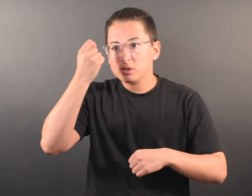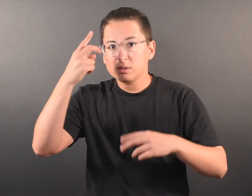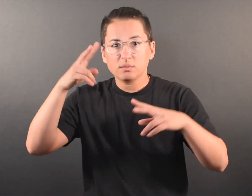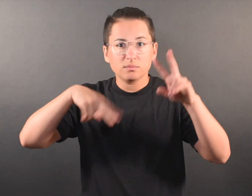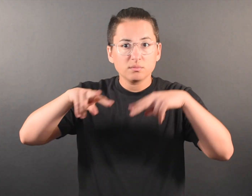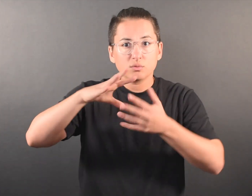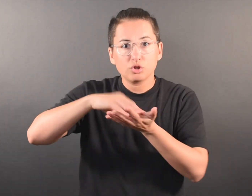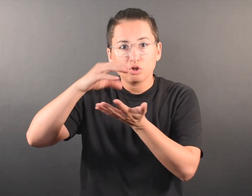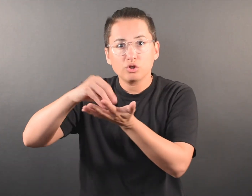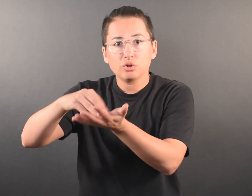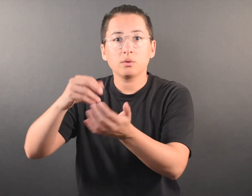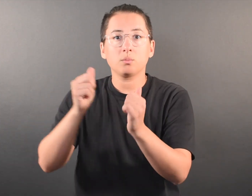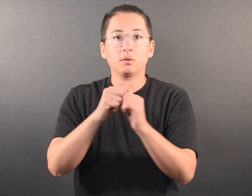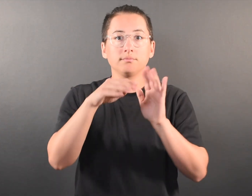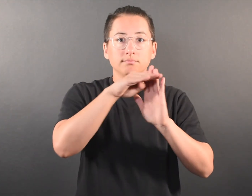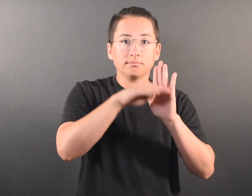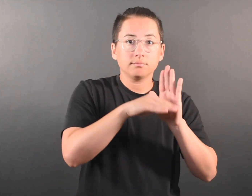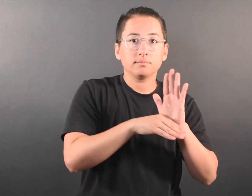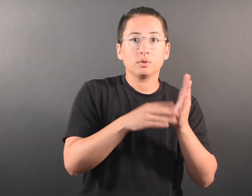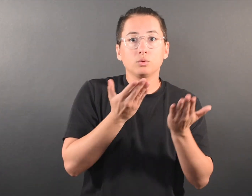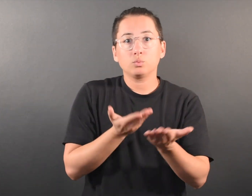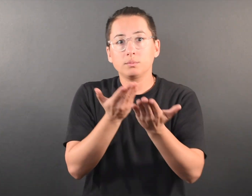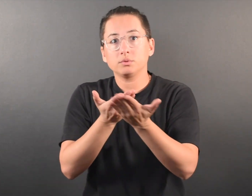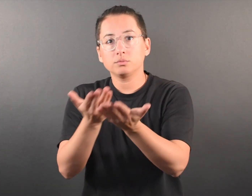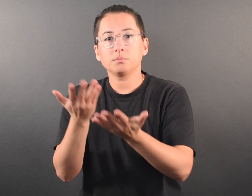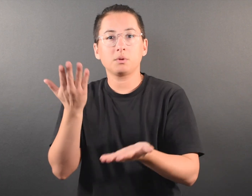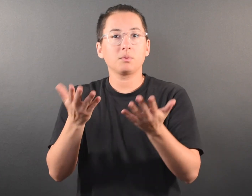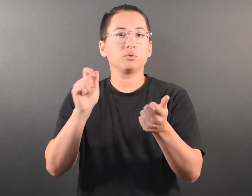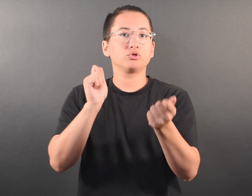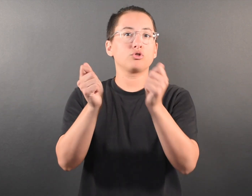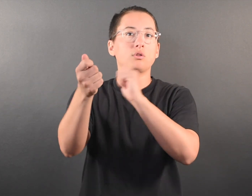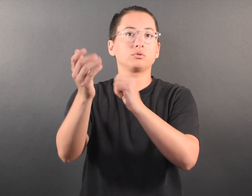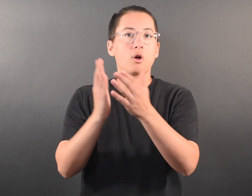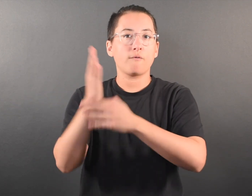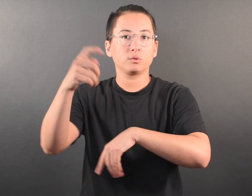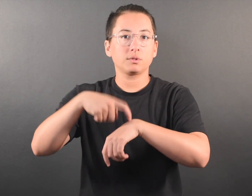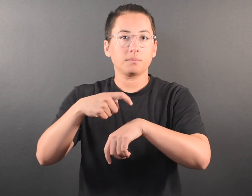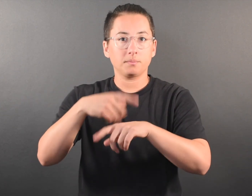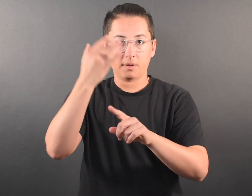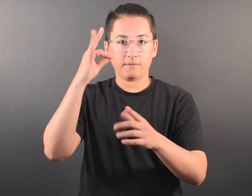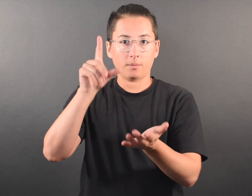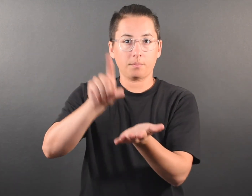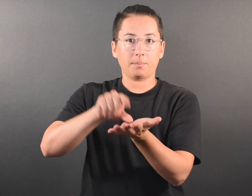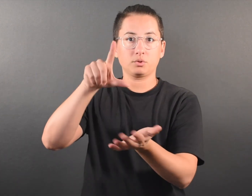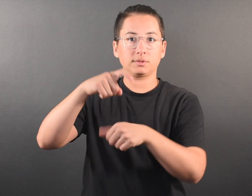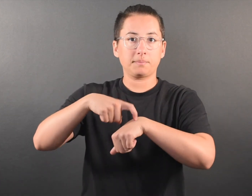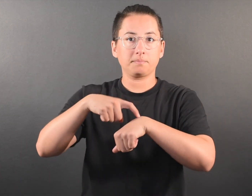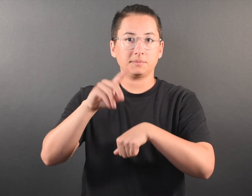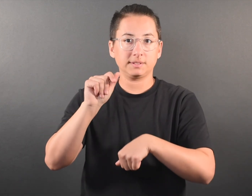along with guidelines and recommendations, may have changed since the original publication date.